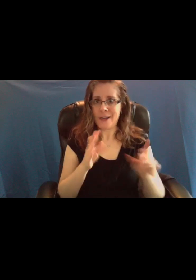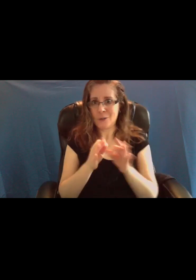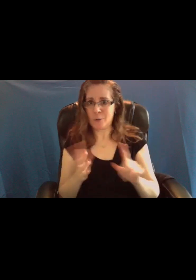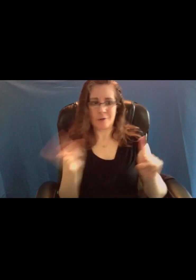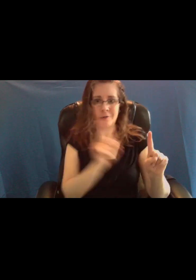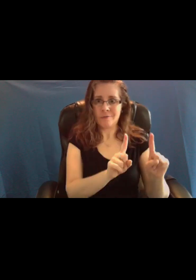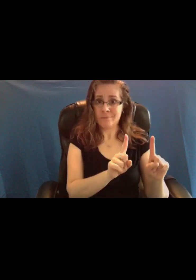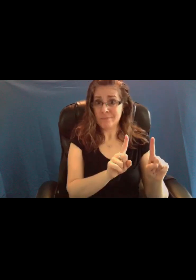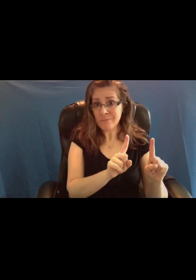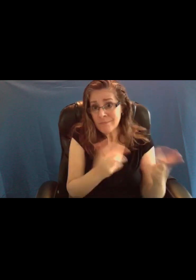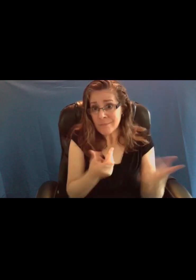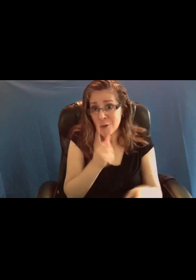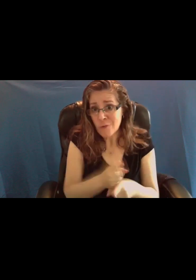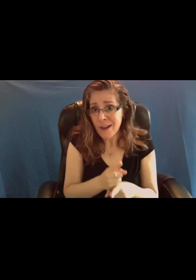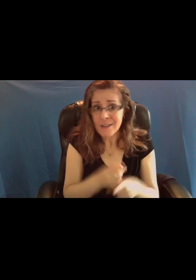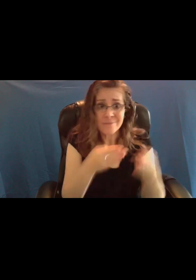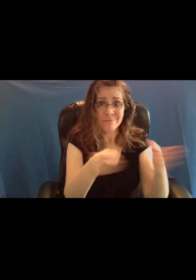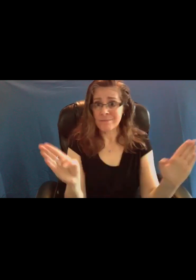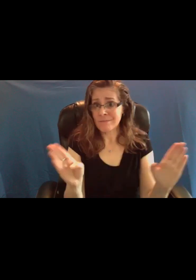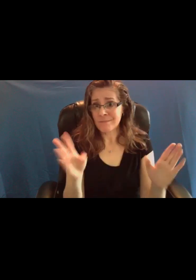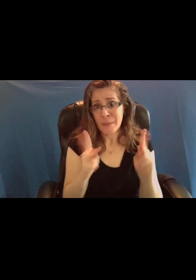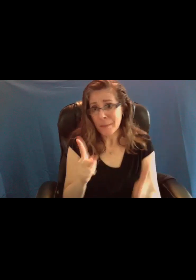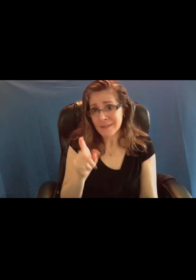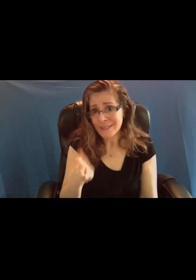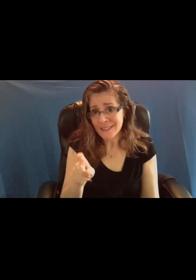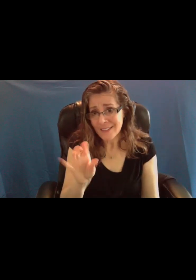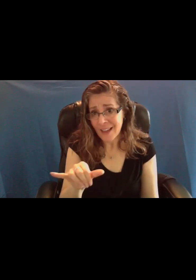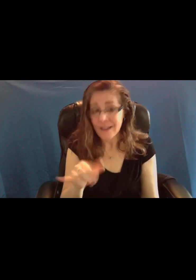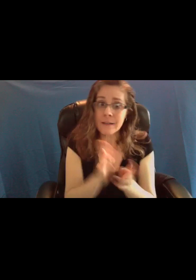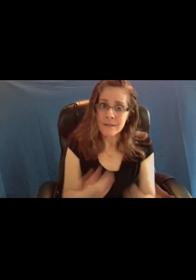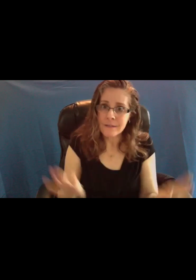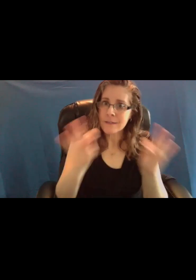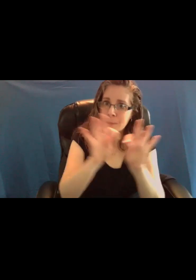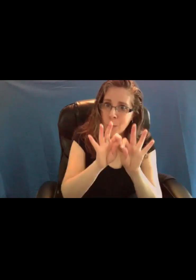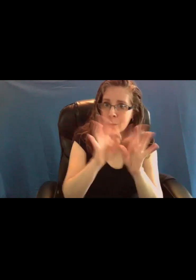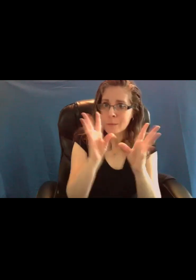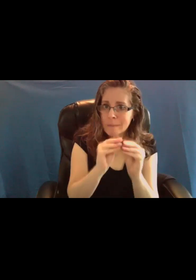know that people in the public will need that. For important meetings, particularly when you know there will be people who will